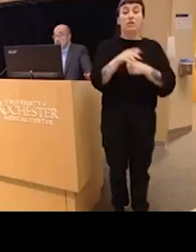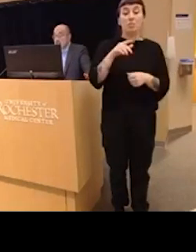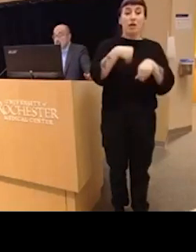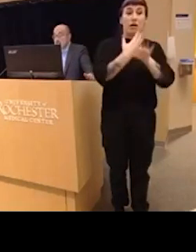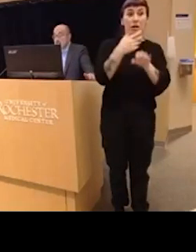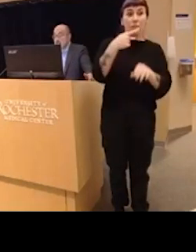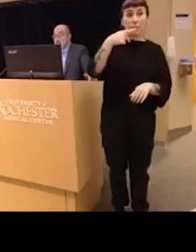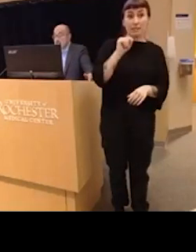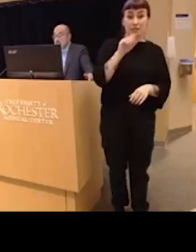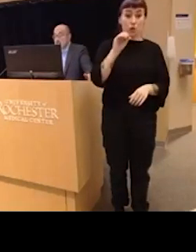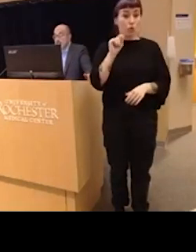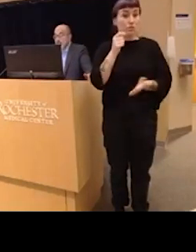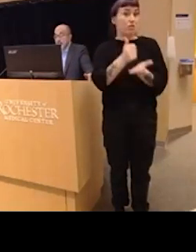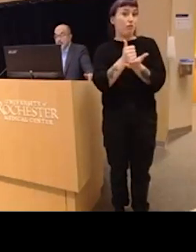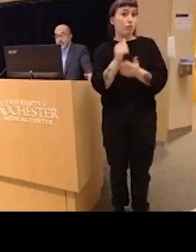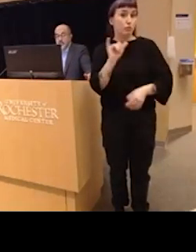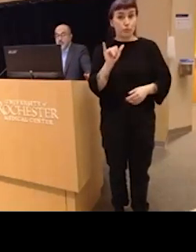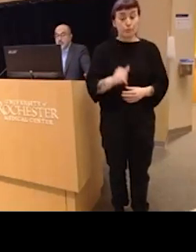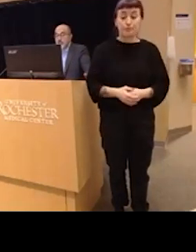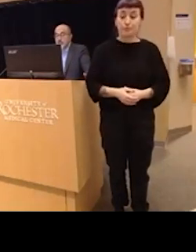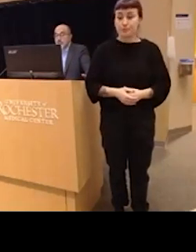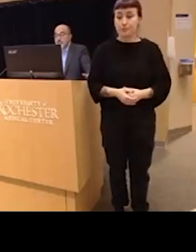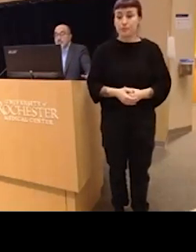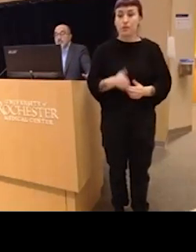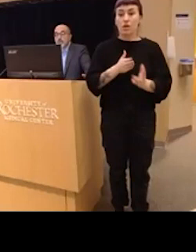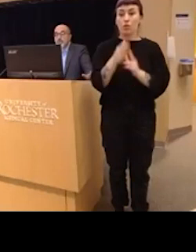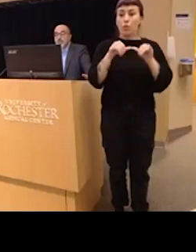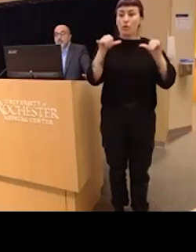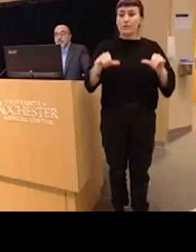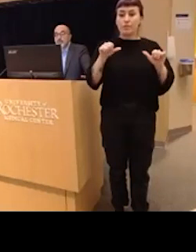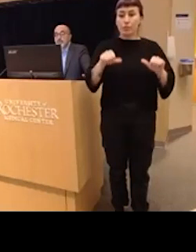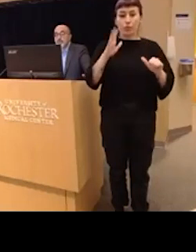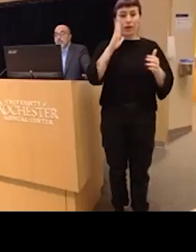is which has also been helpful um and so through this system we're able to deliver kind of a total